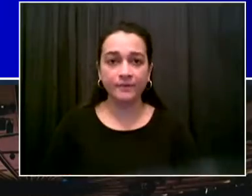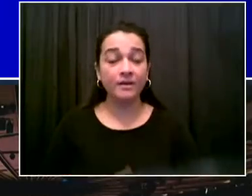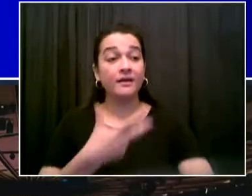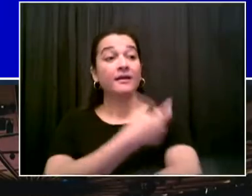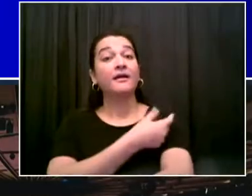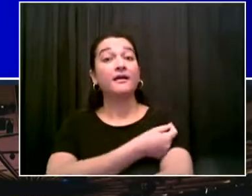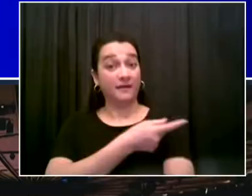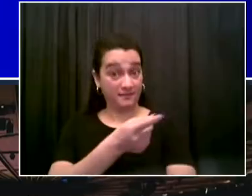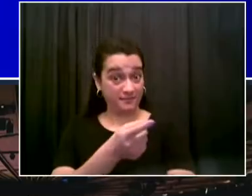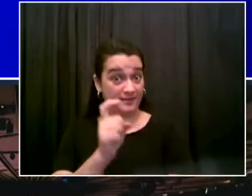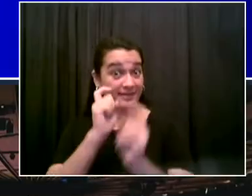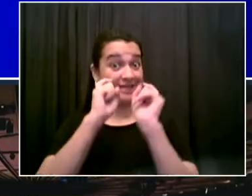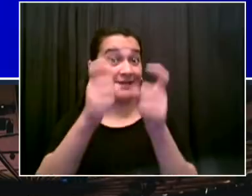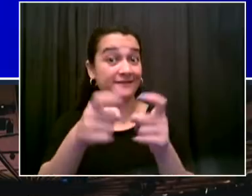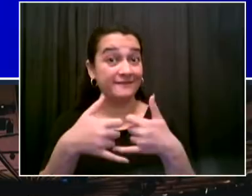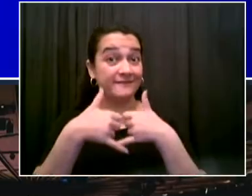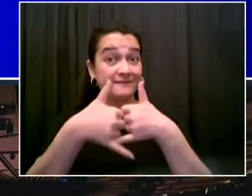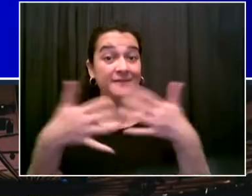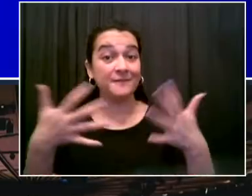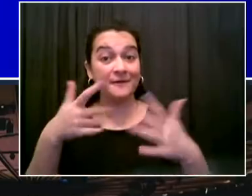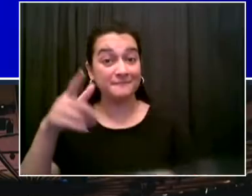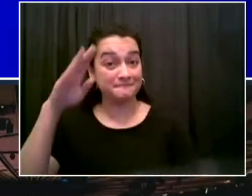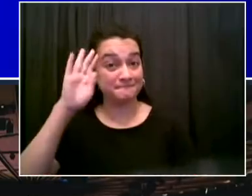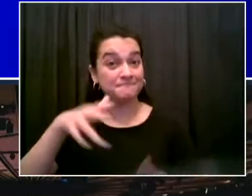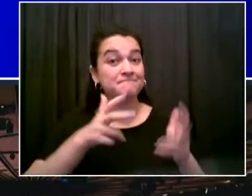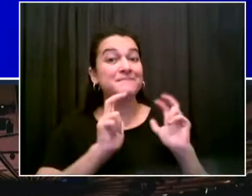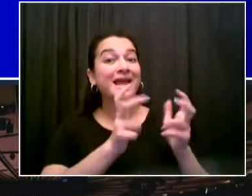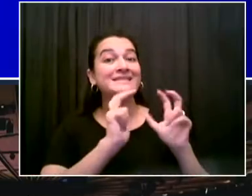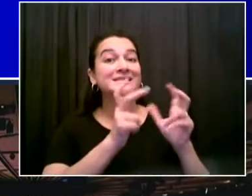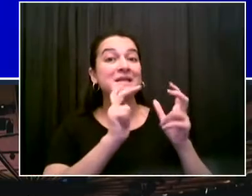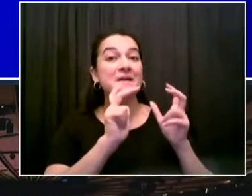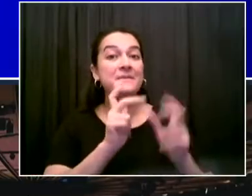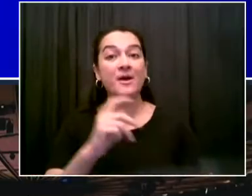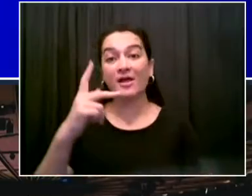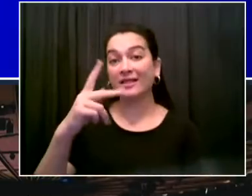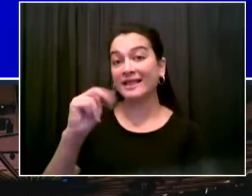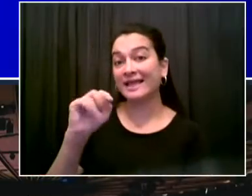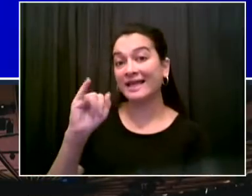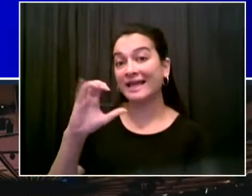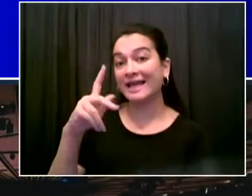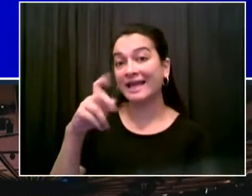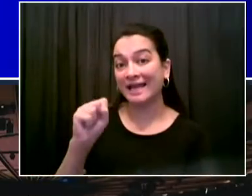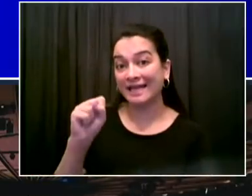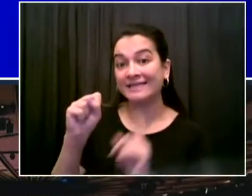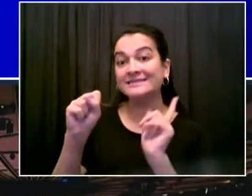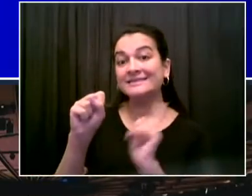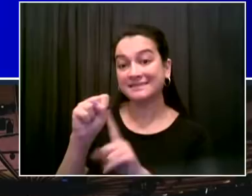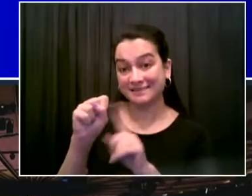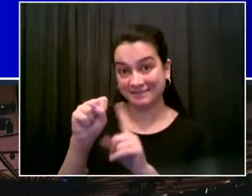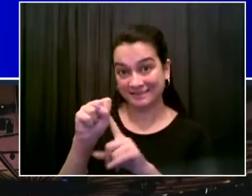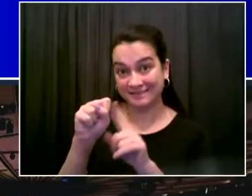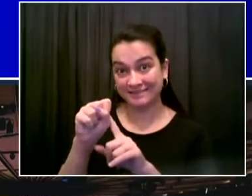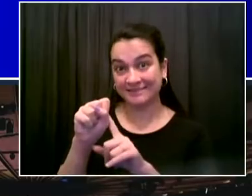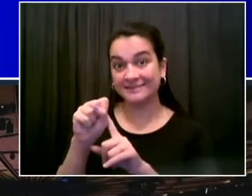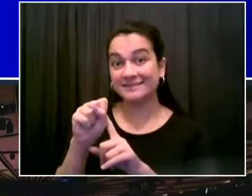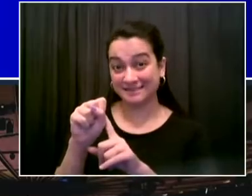NEW YORK KNICKS ARE JOINING US